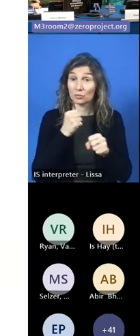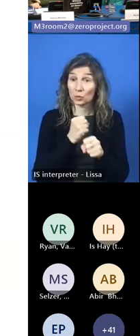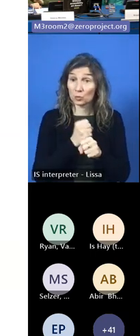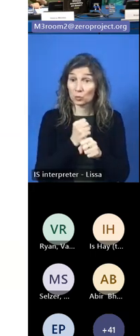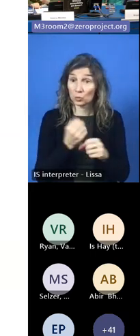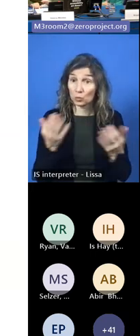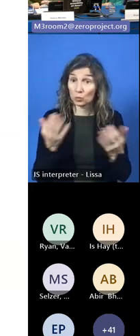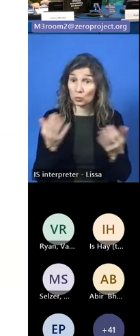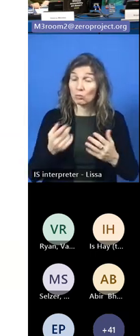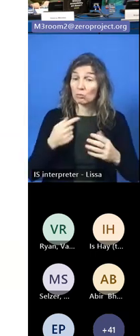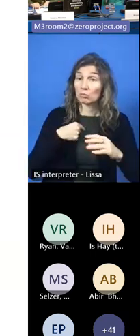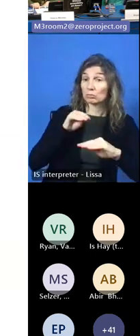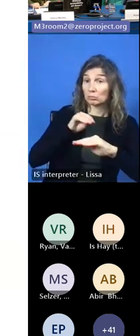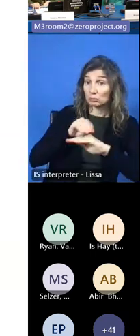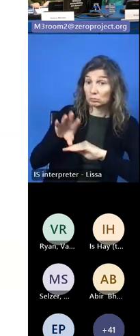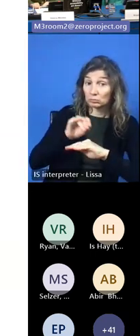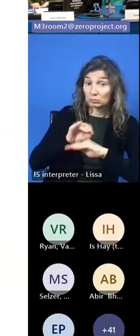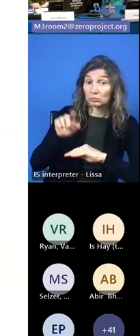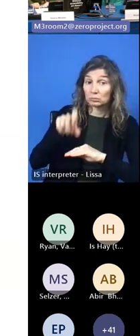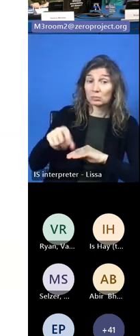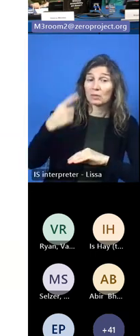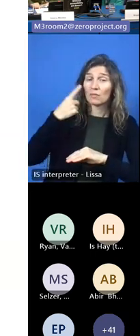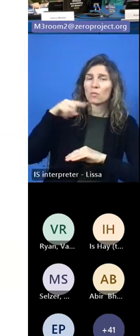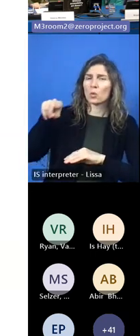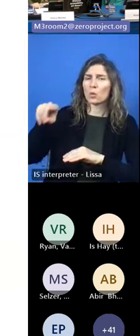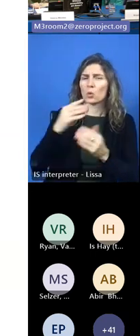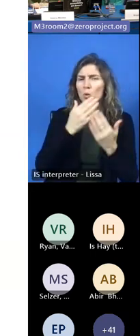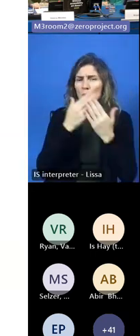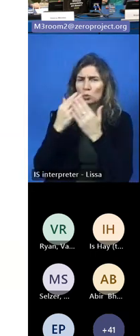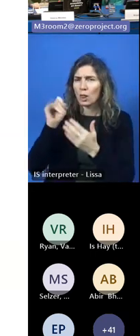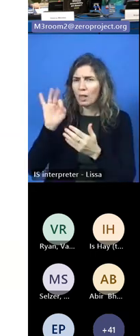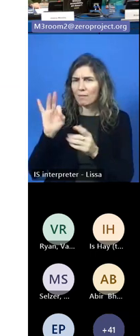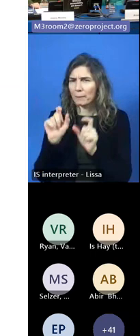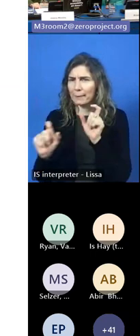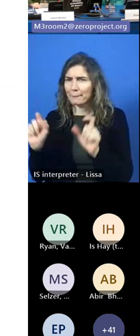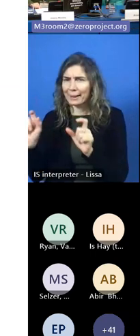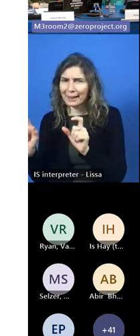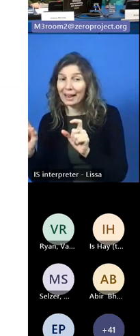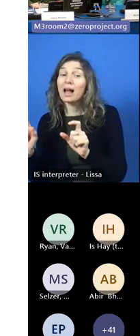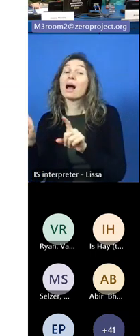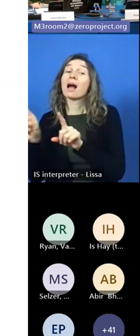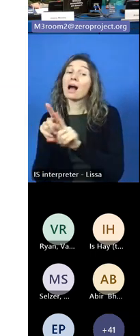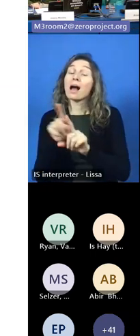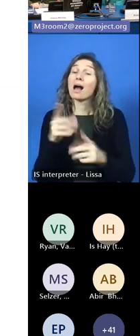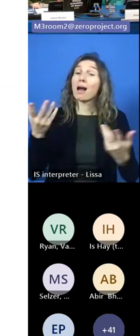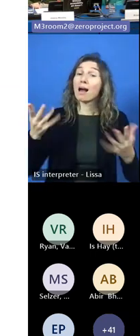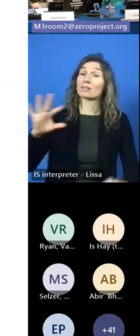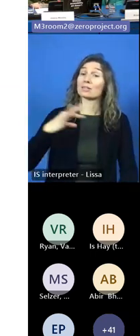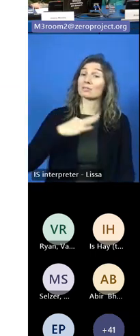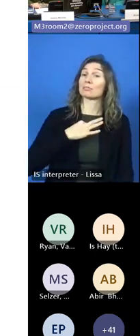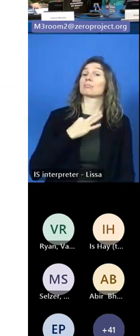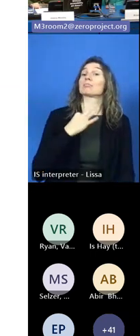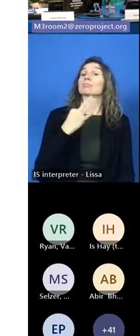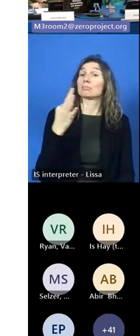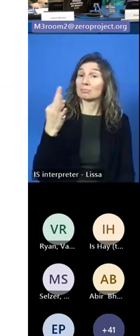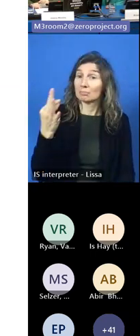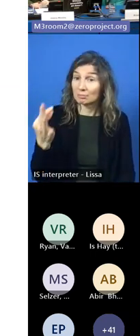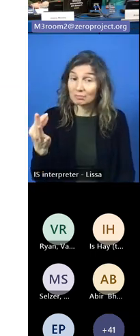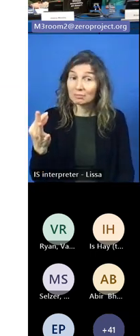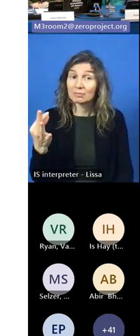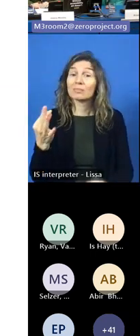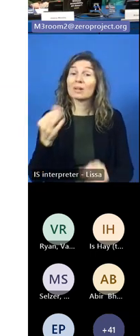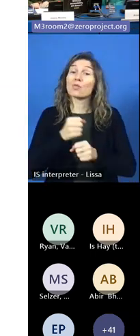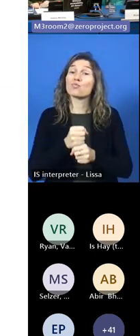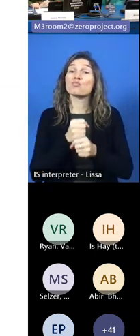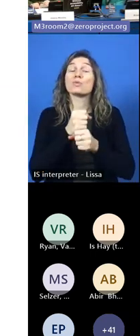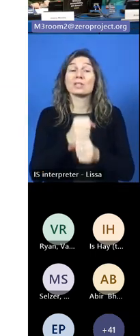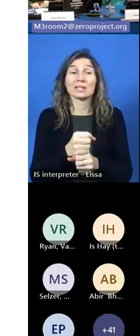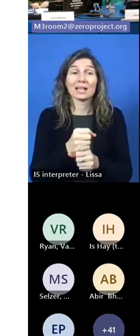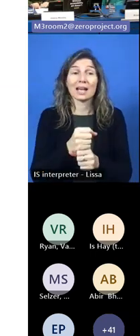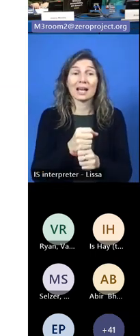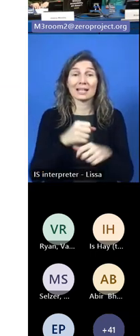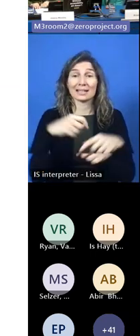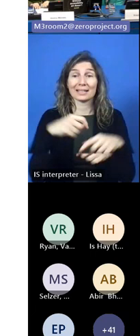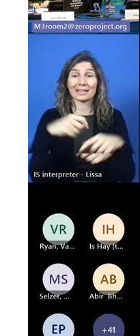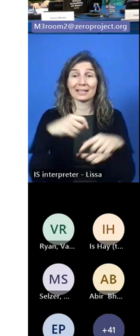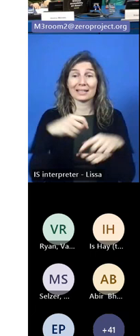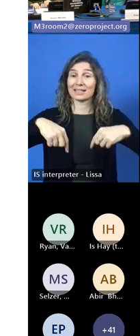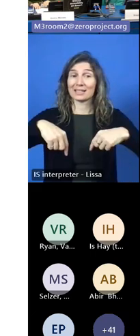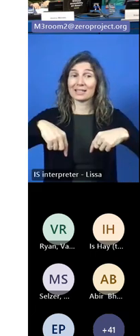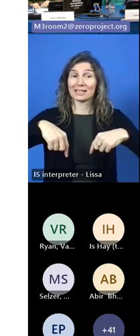advising and I have been representing them here in the National Council.